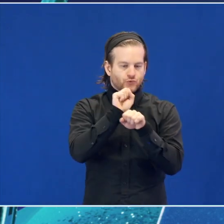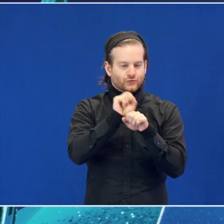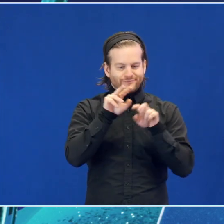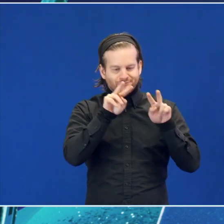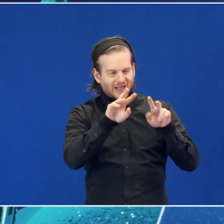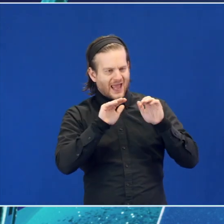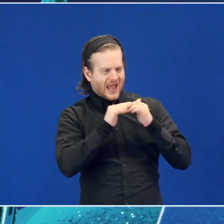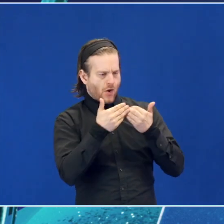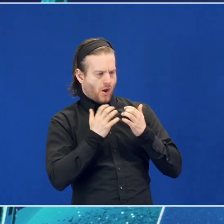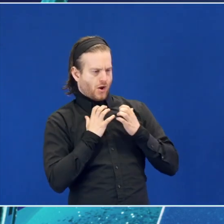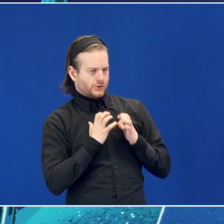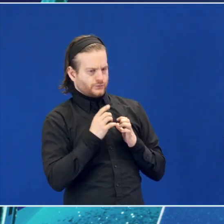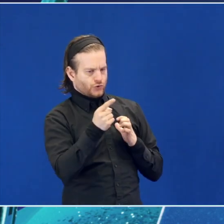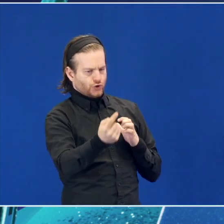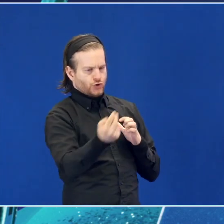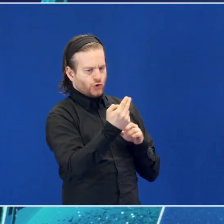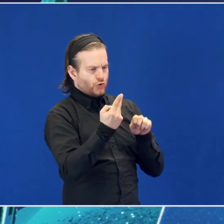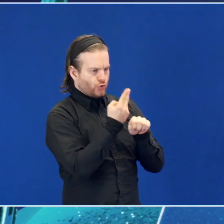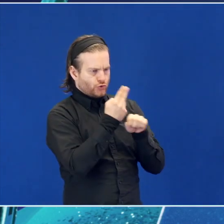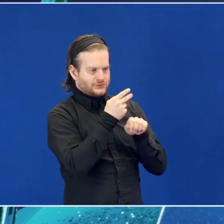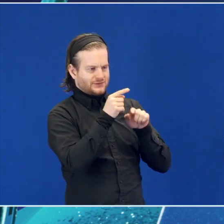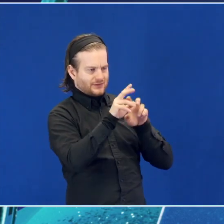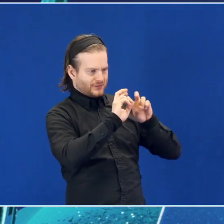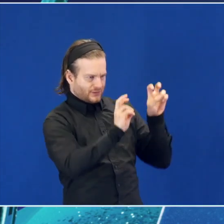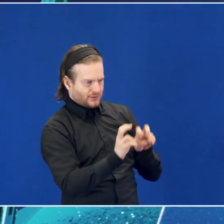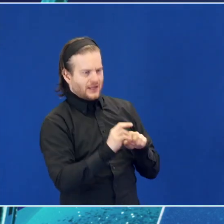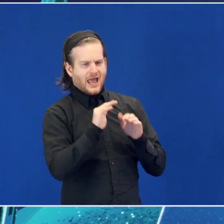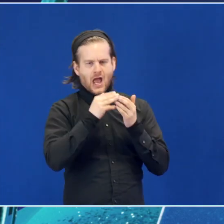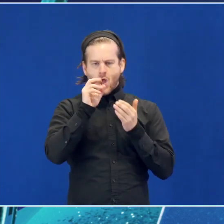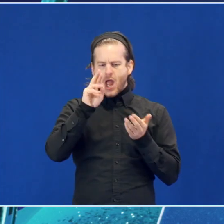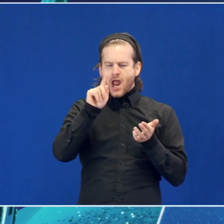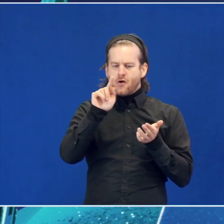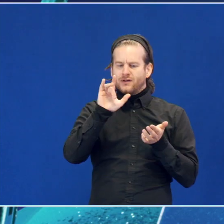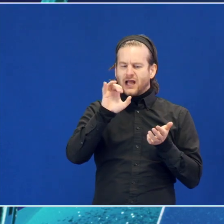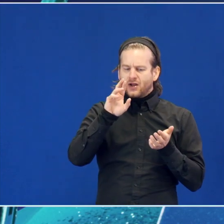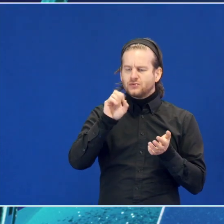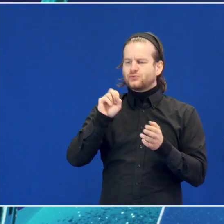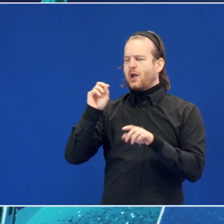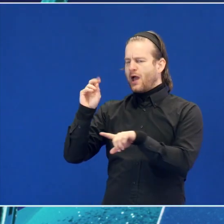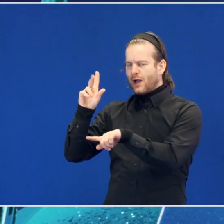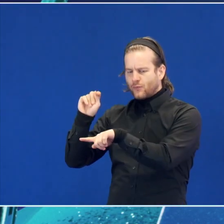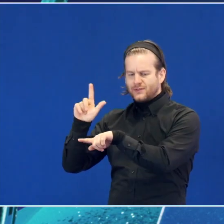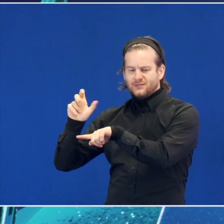with different models, if -- do you have that in our resource book? Yeah, it's in the "Resources" as well. Yeah, okay, good. Yeah. Great, great.